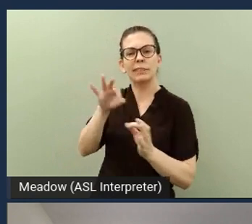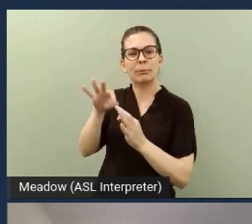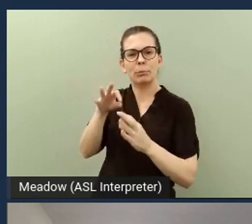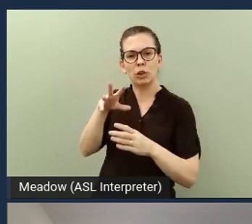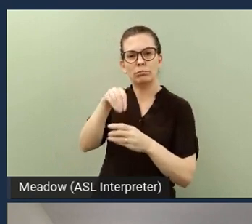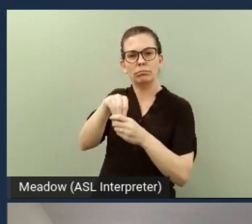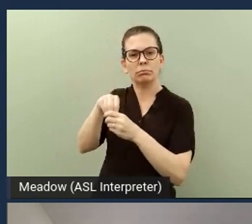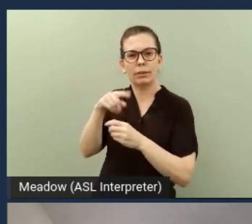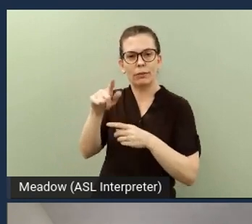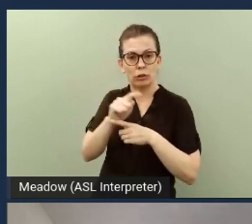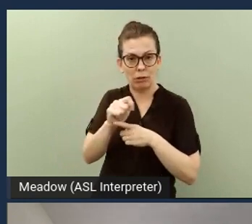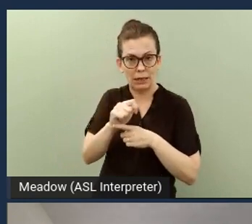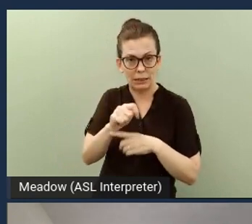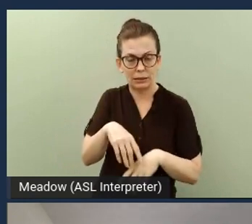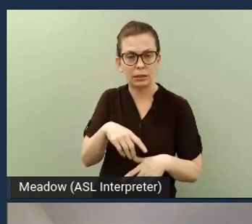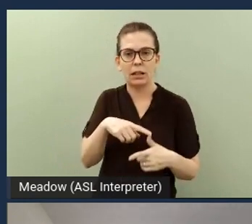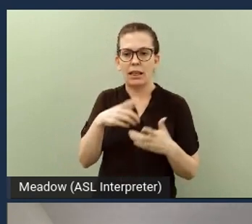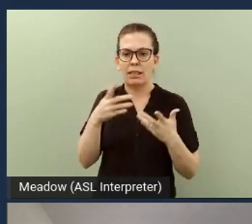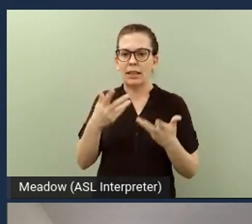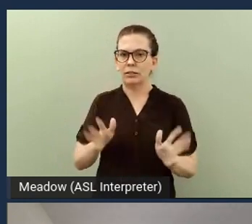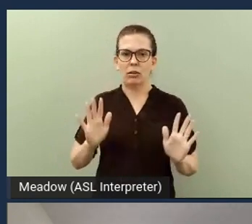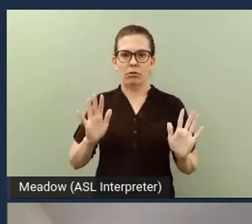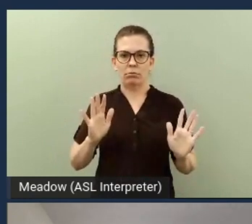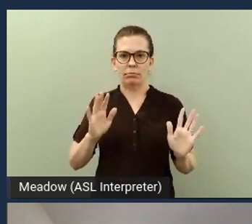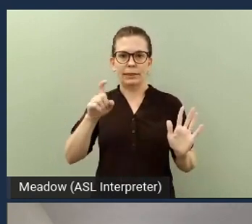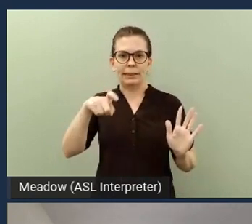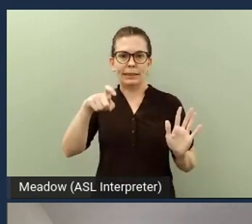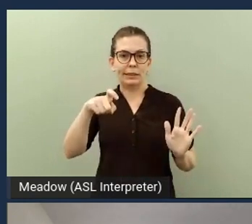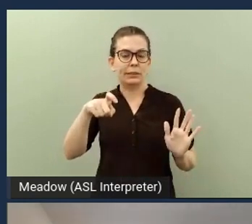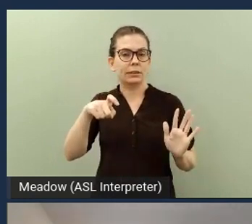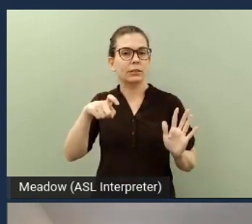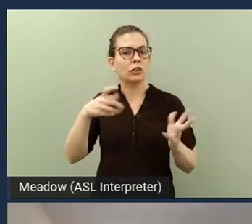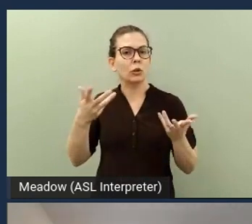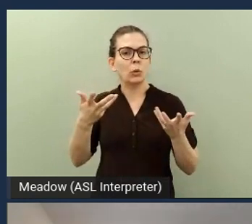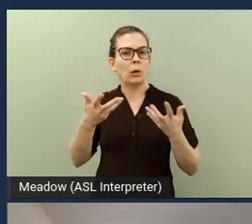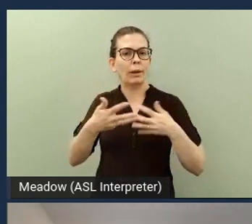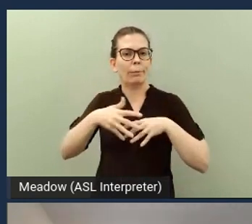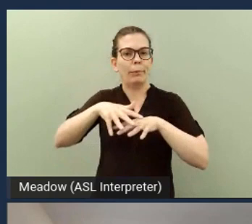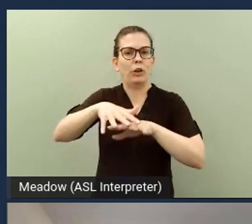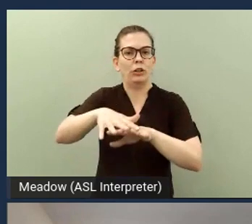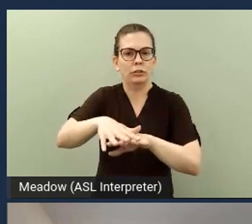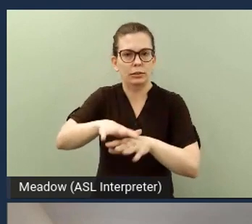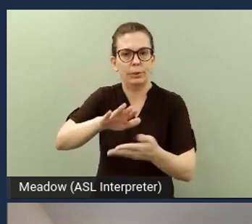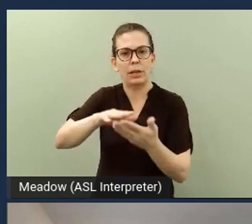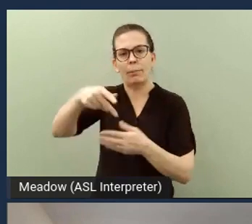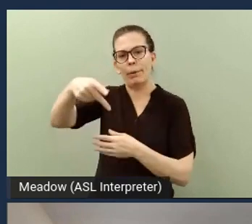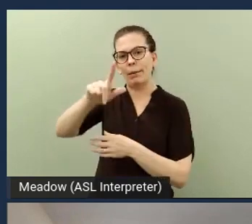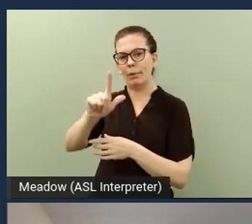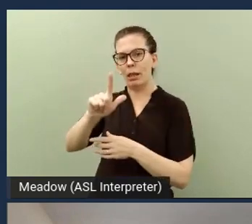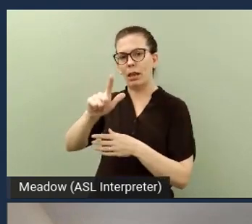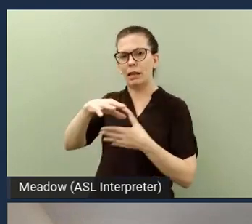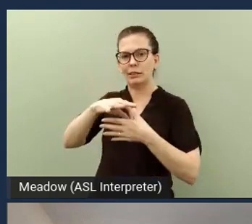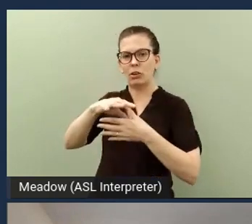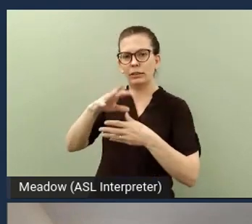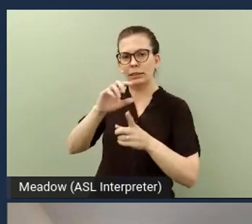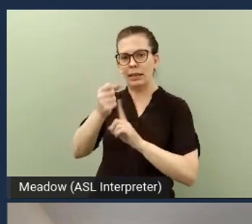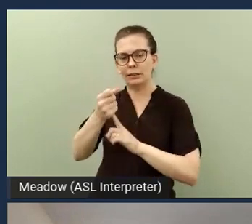and then that's all I would need to merge that into the pipeline's context, and then orchestrate that as a pipeline.